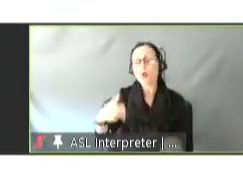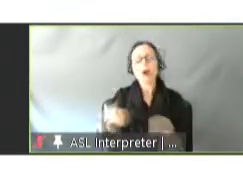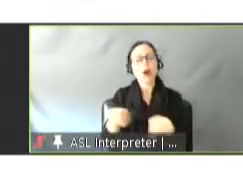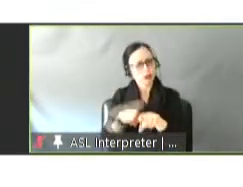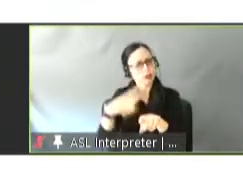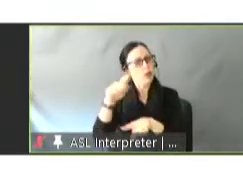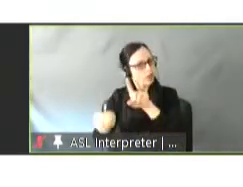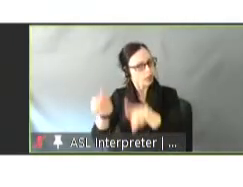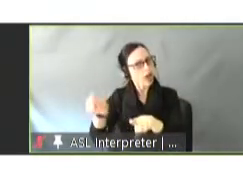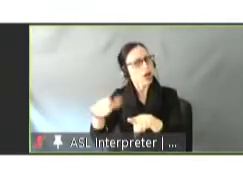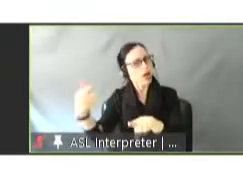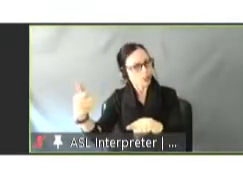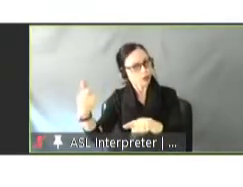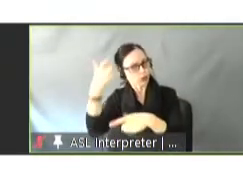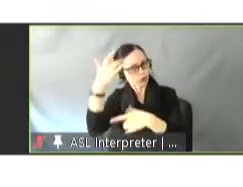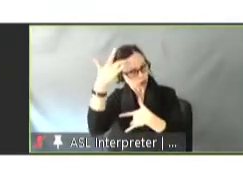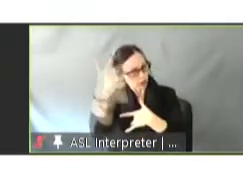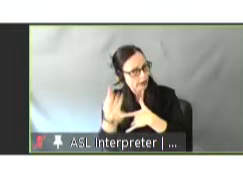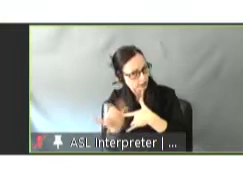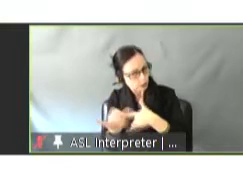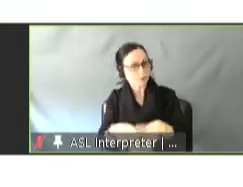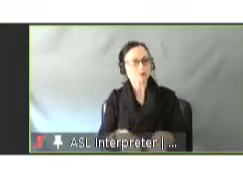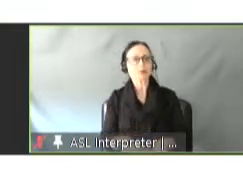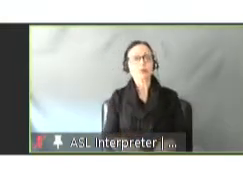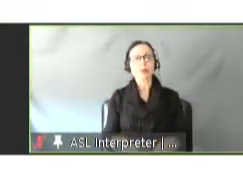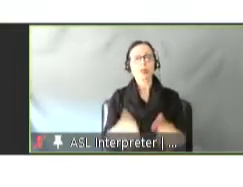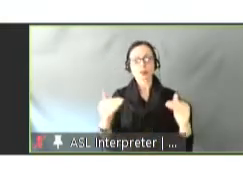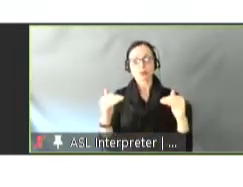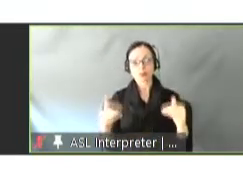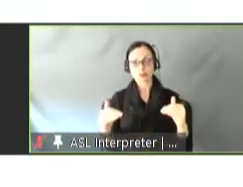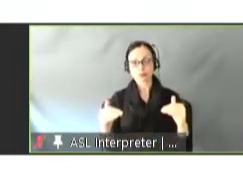Just recently, next, in a preprint that came out last week from